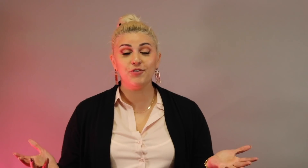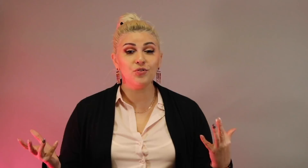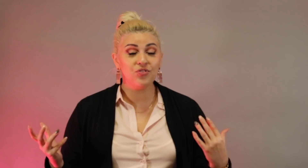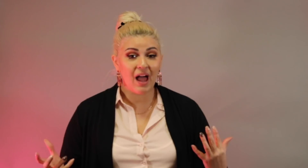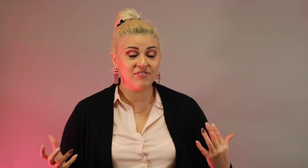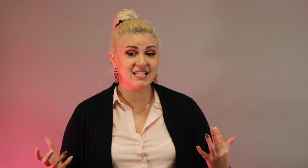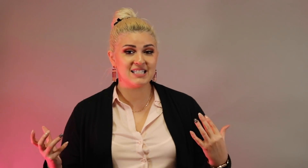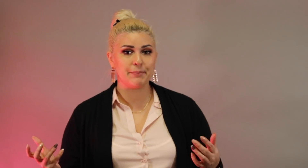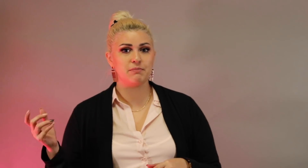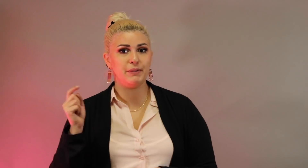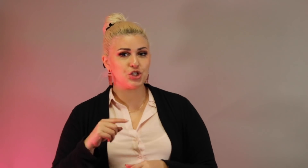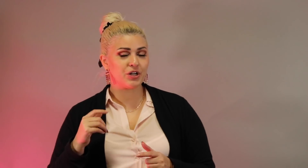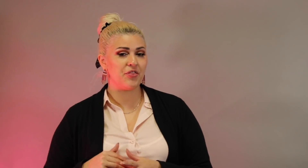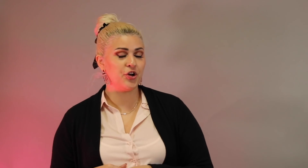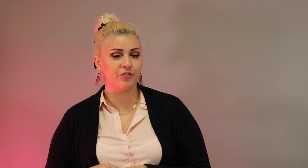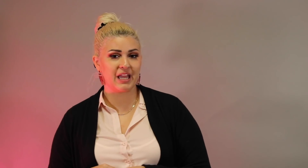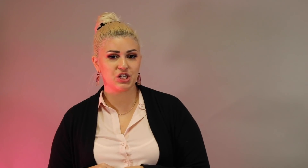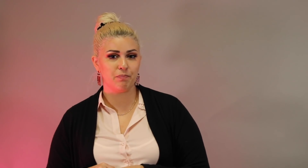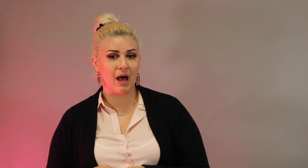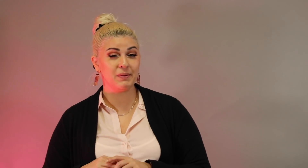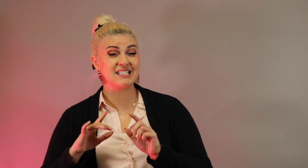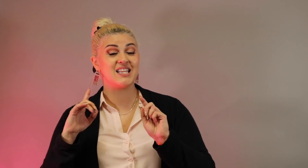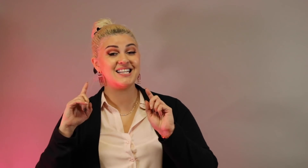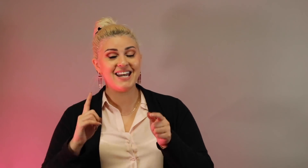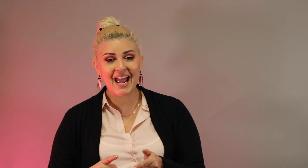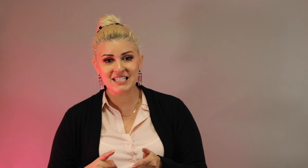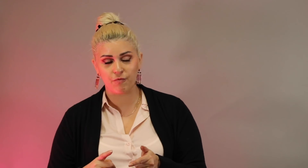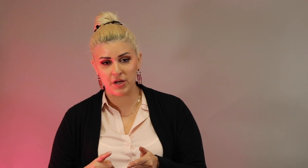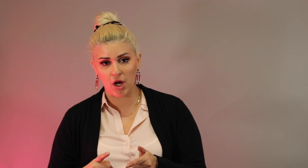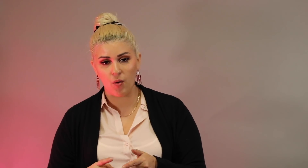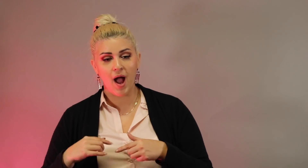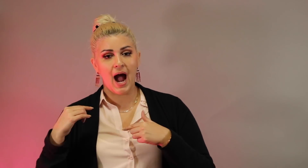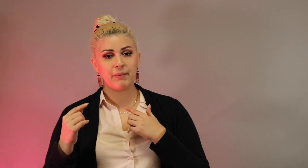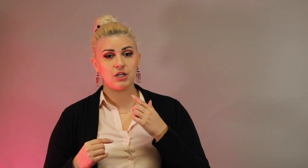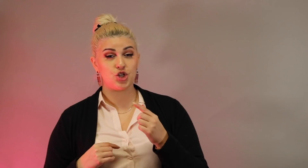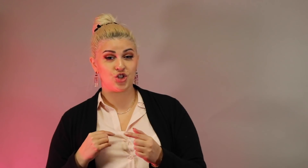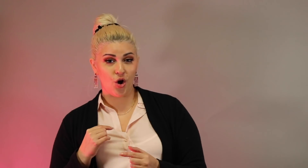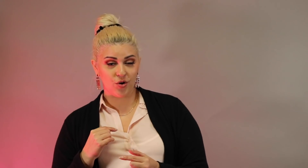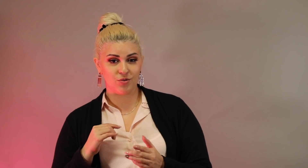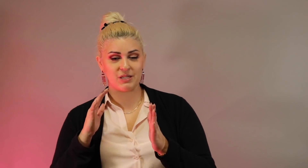If you love these tips be sure to hit the notification bell because in the next video I'm gonna show you